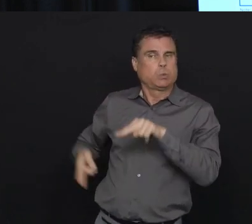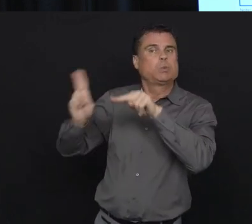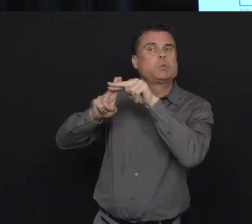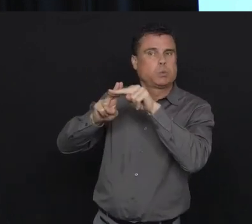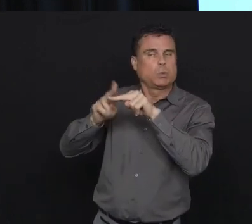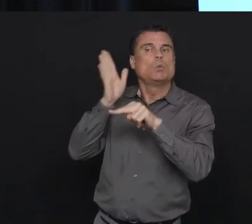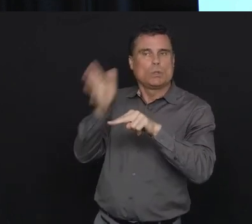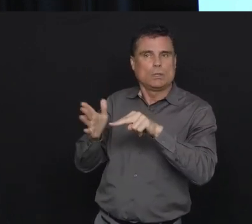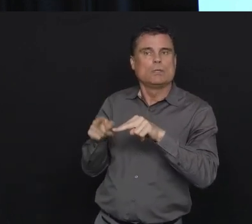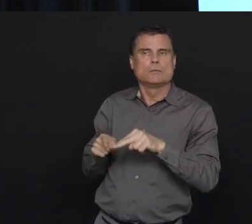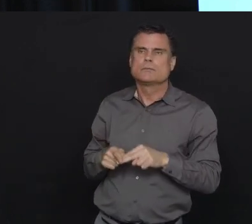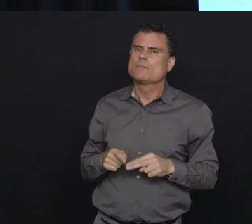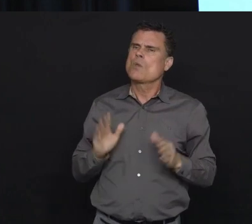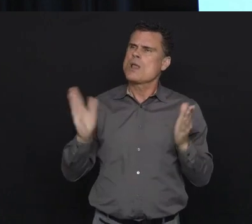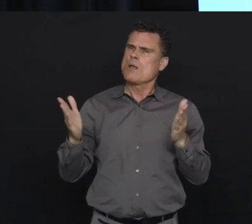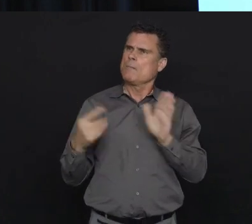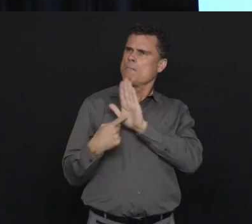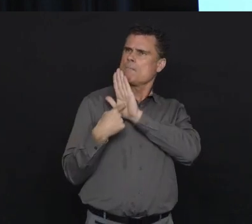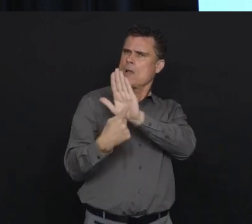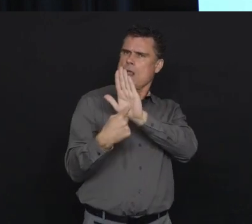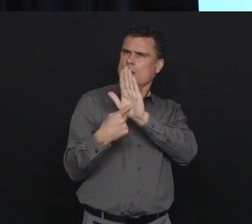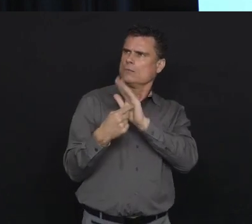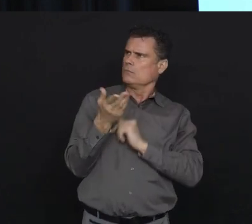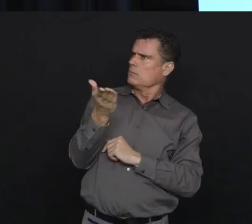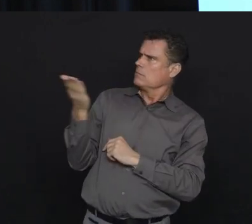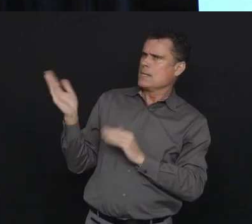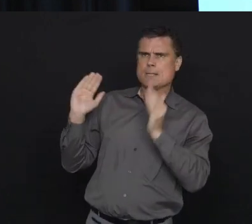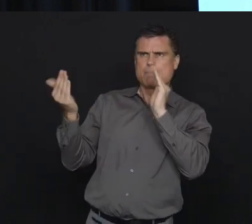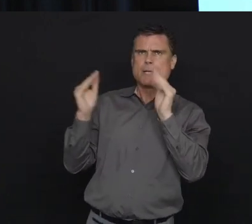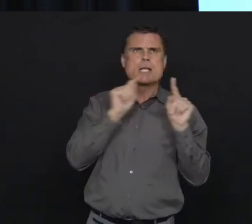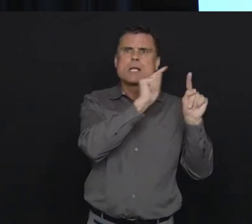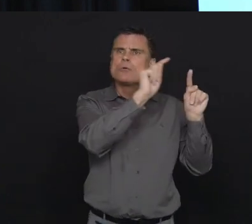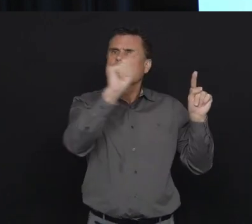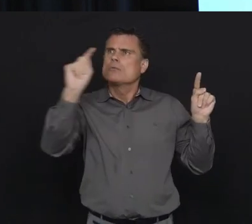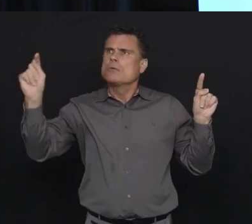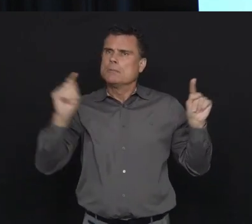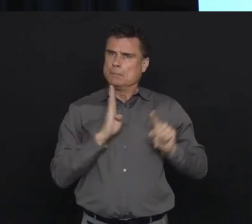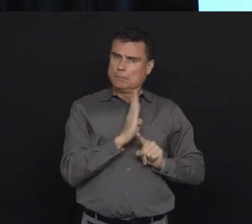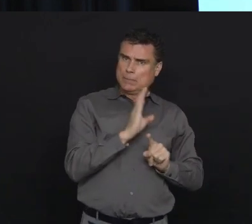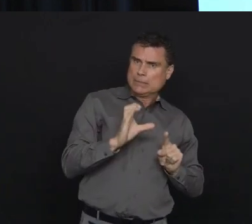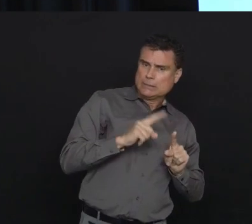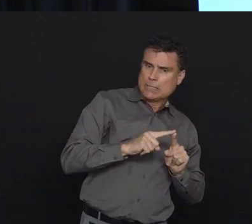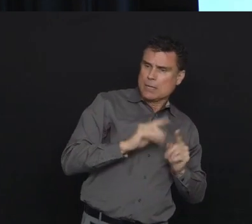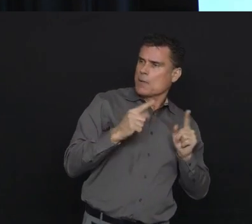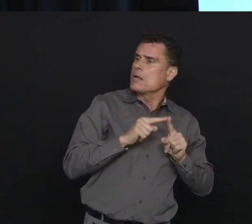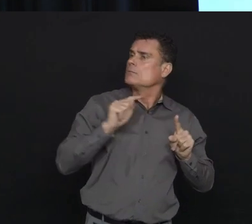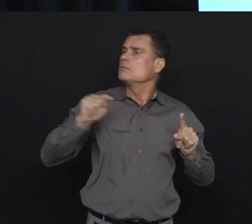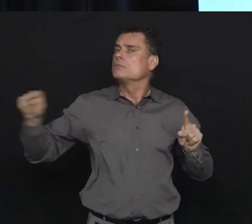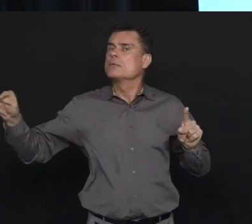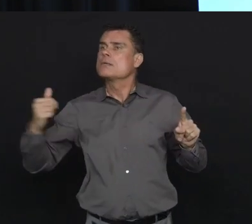in BC to what is happening in other countries and pulling